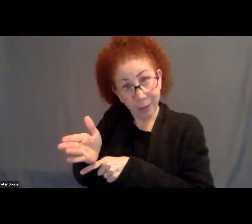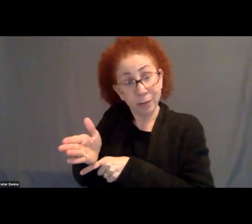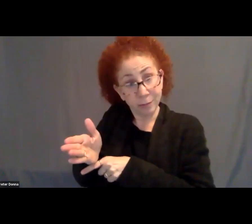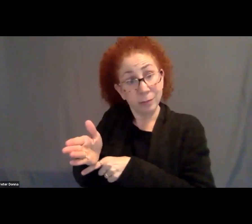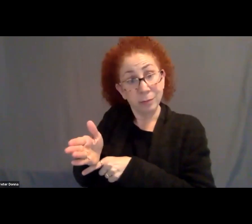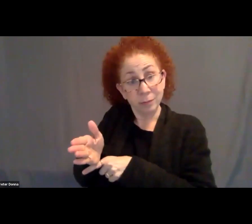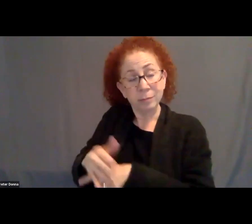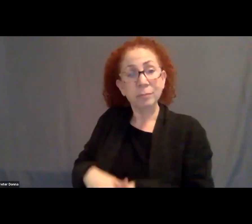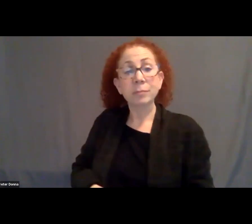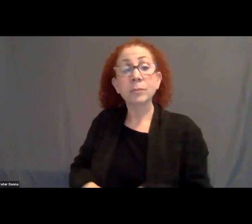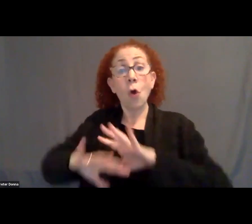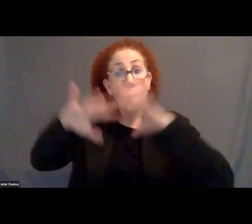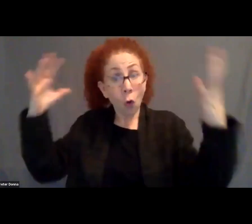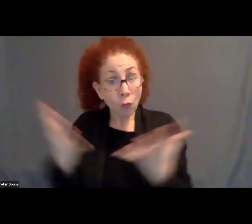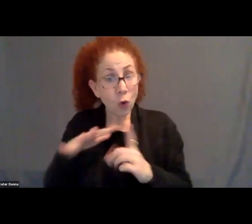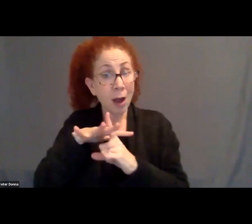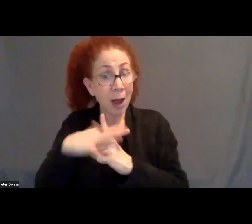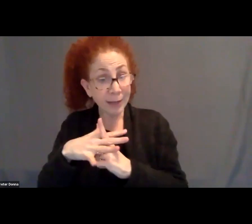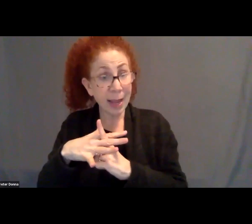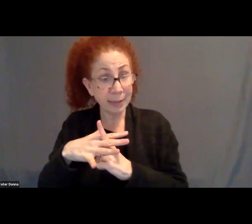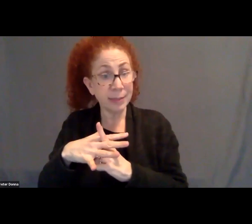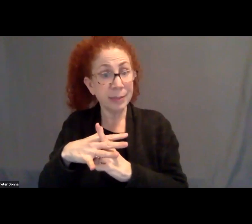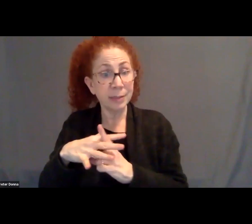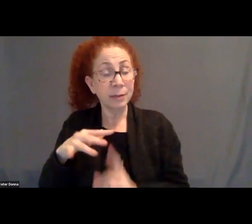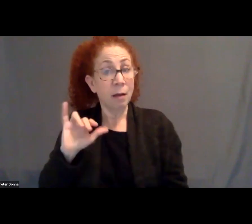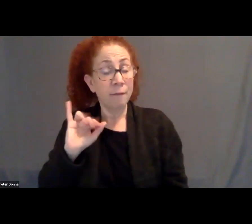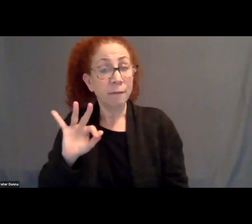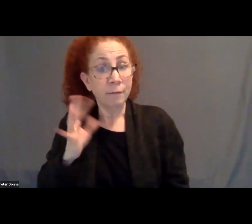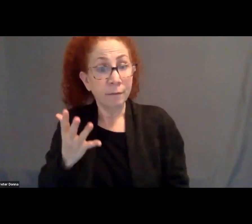the overarching context of the extractive settler colonial